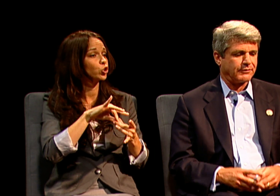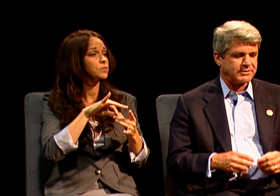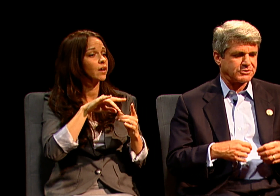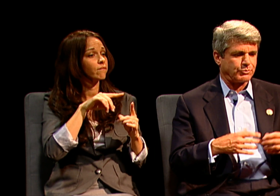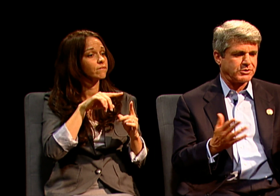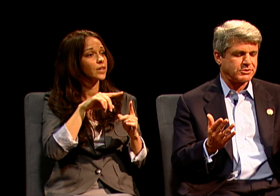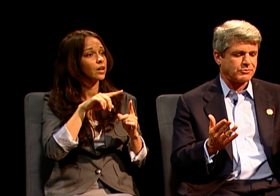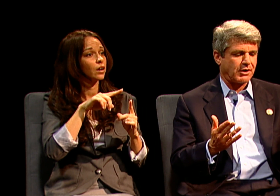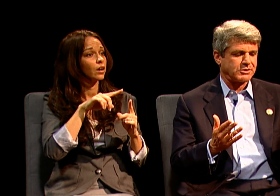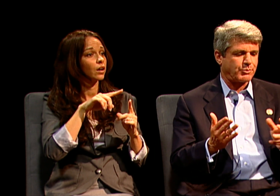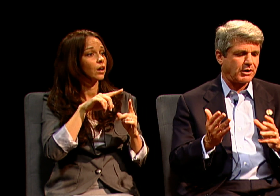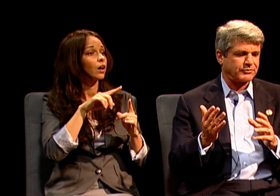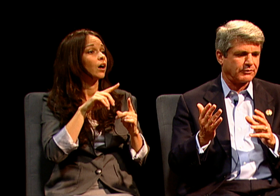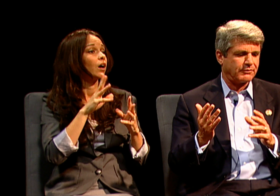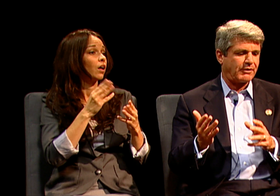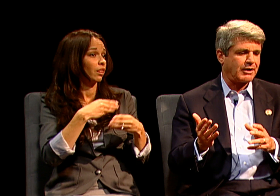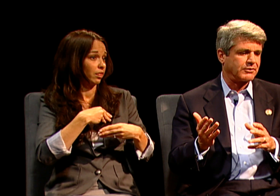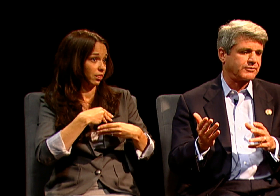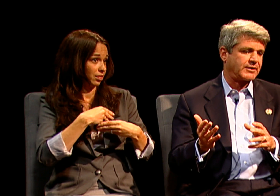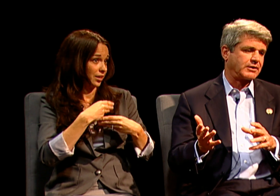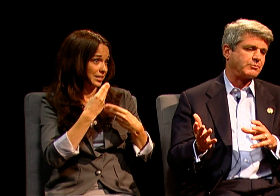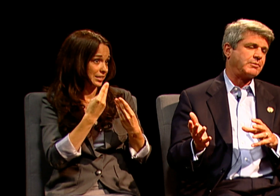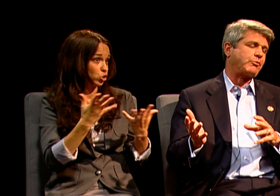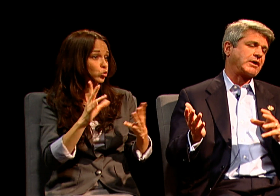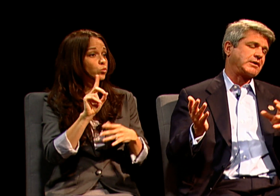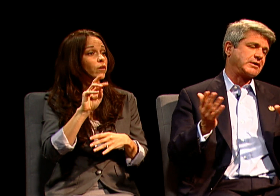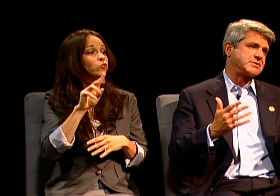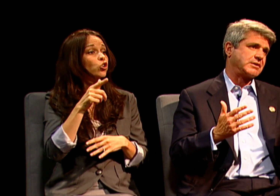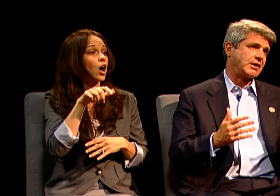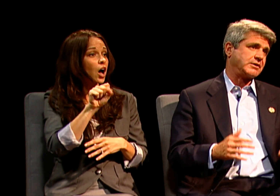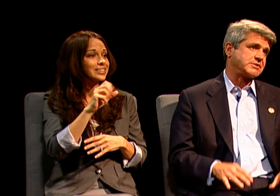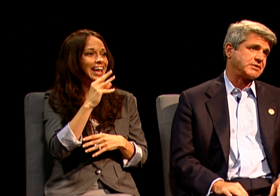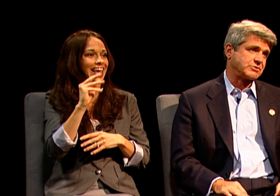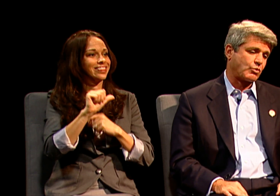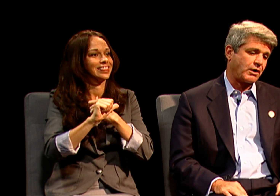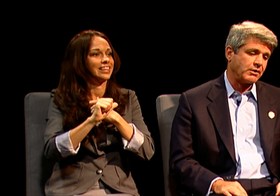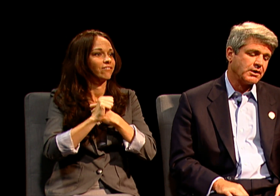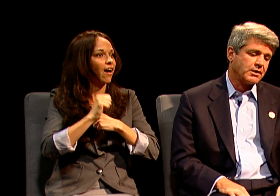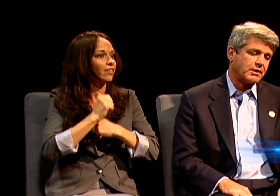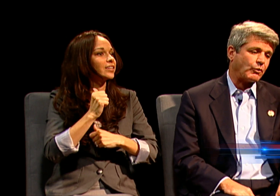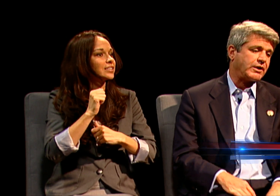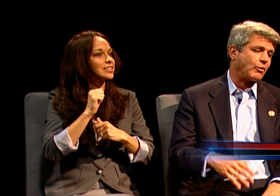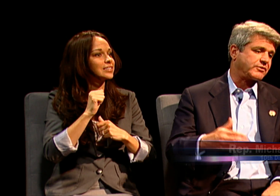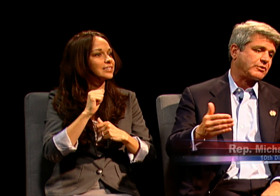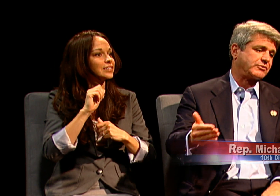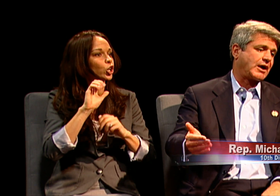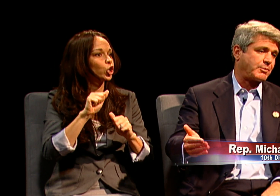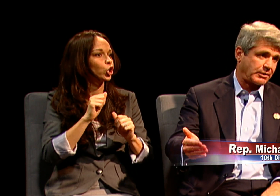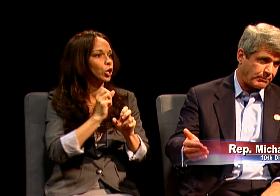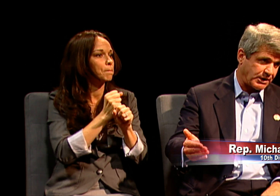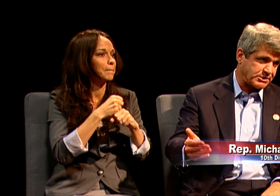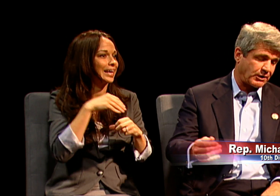THE DISTRIBUTION OF DRUGS BUT ALSO THE VIOLENCE THAT THEY COULD BE BRINGING INTO THE UNITED STATES AS WELL. WE DON'T WANT TO SEE WHAT'S HAPPENING IN MEXICO,